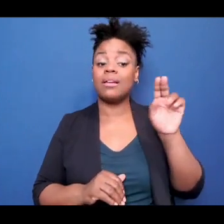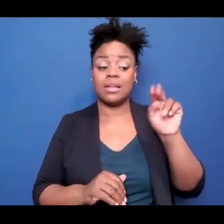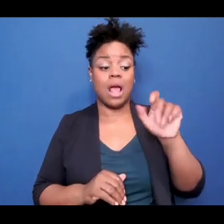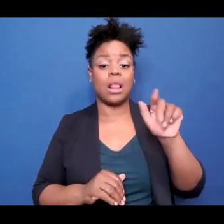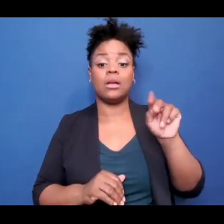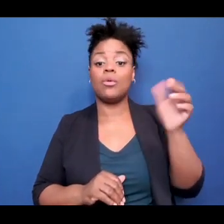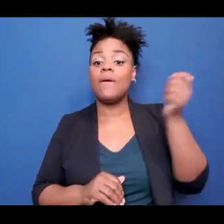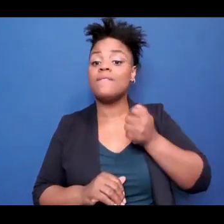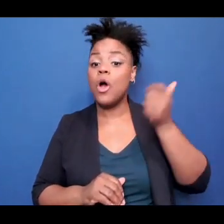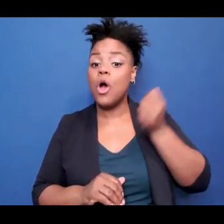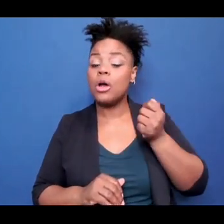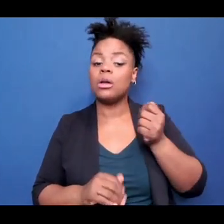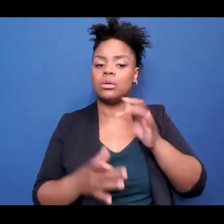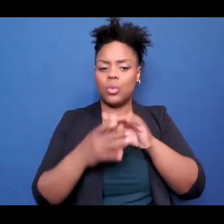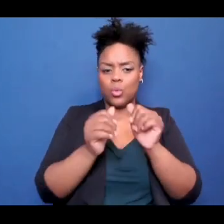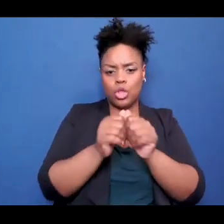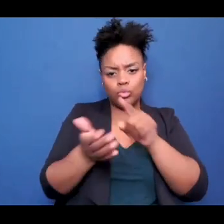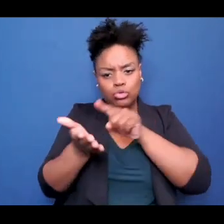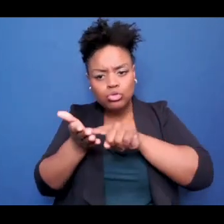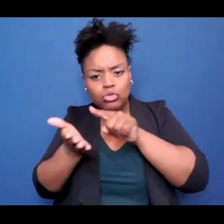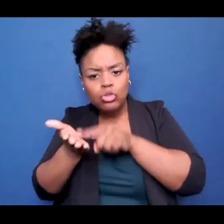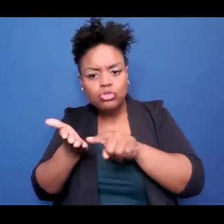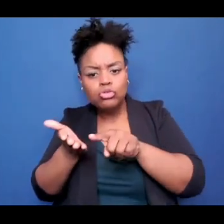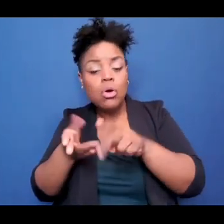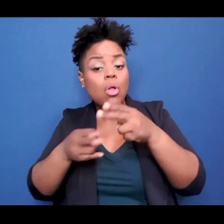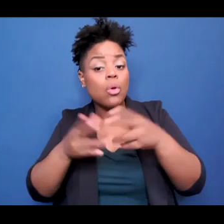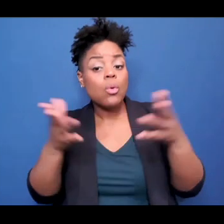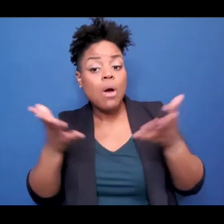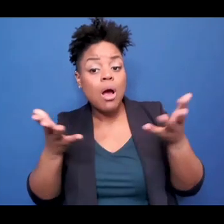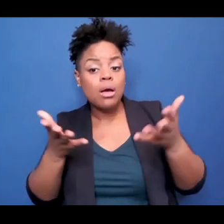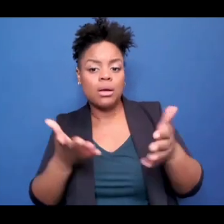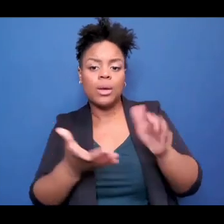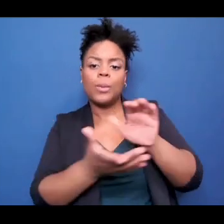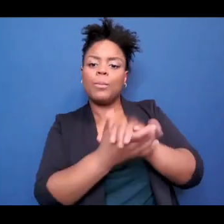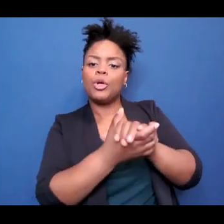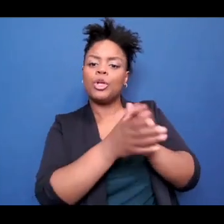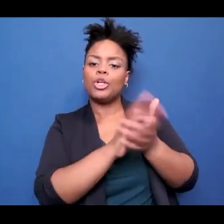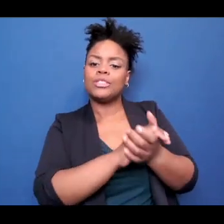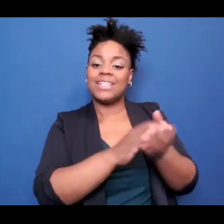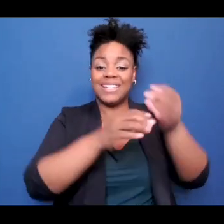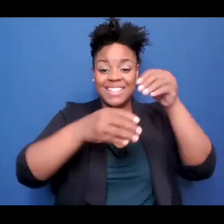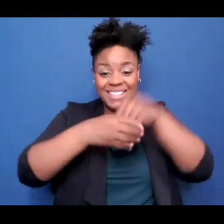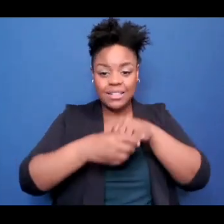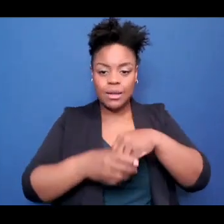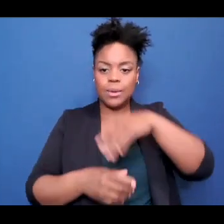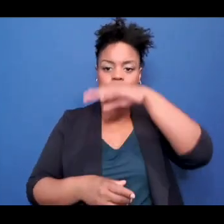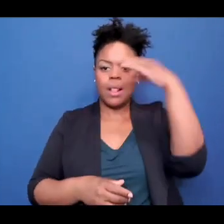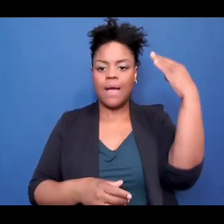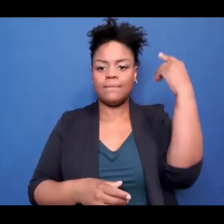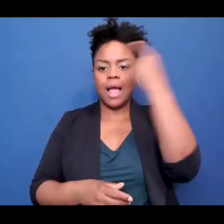PRODUCED 2019 PUBLICATION FROM UNIVERSITY OF MINNESOTA ENTITLED BURGERS AND BLACKFACE, ANTI-